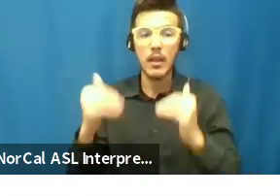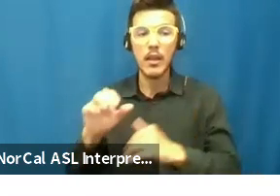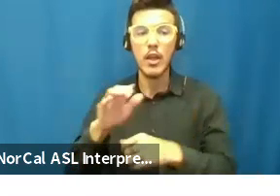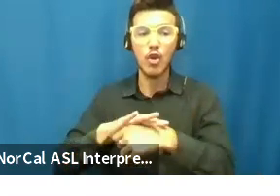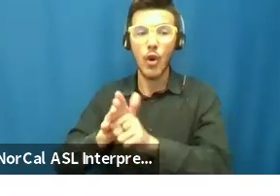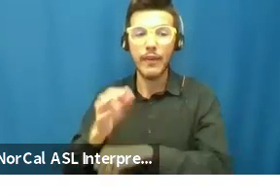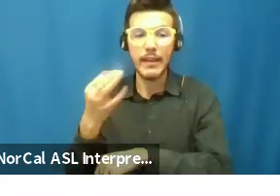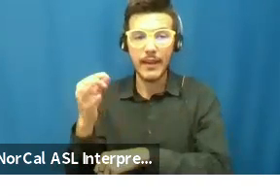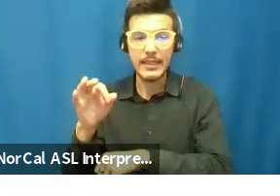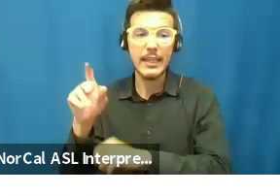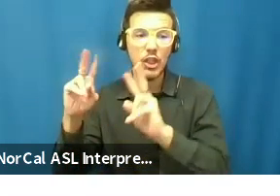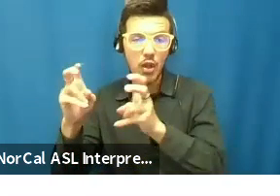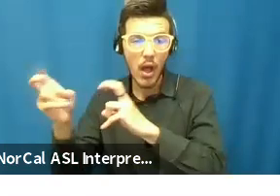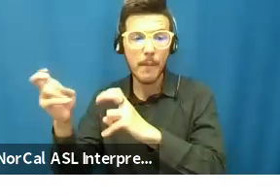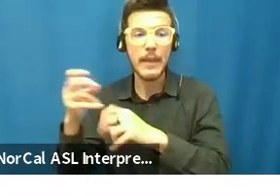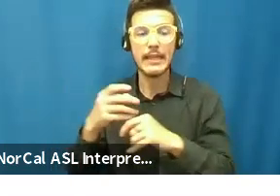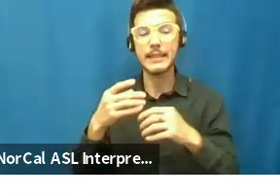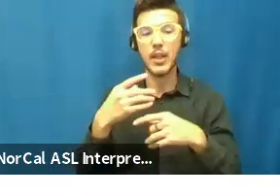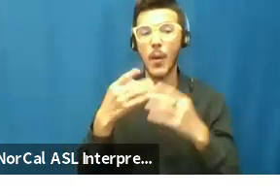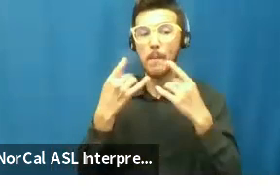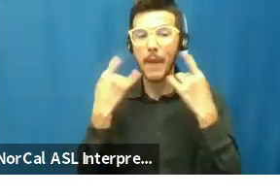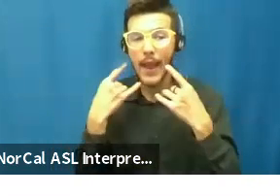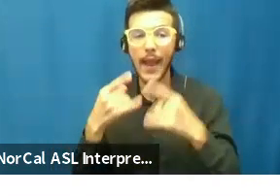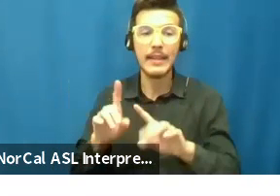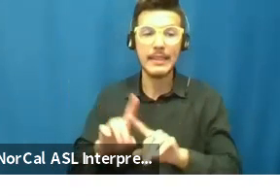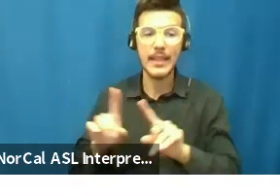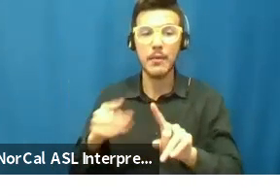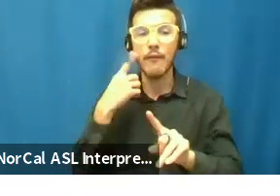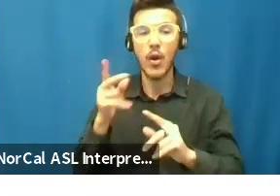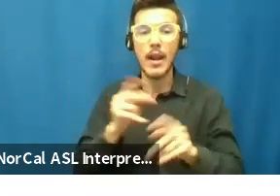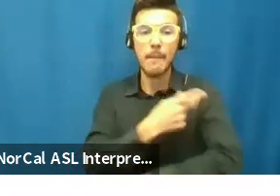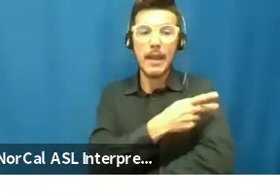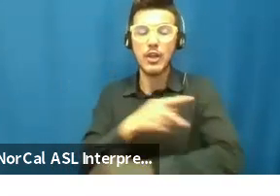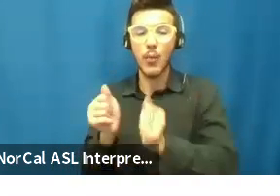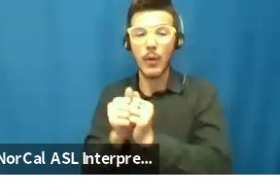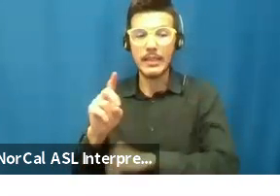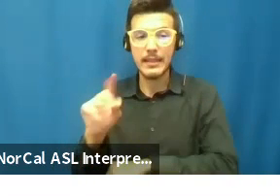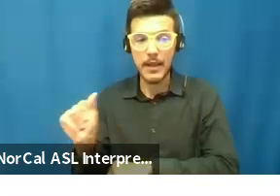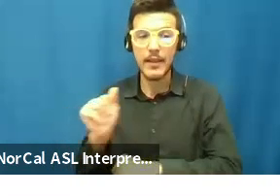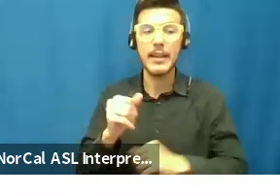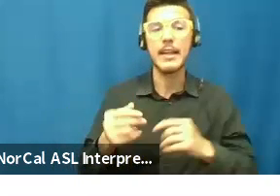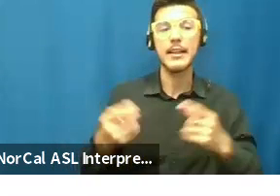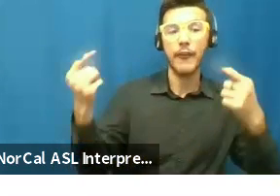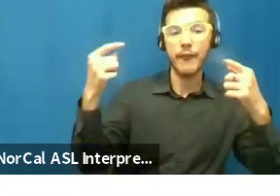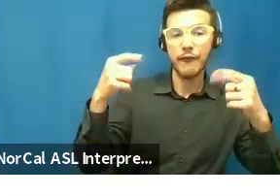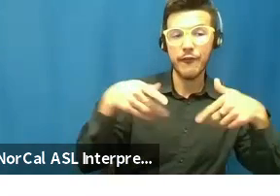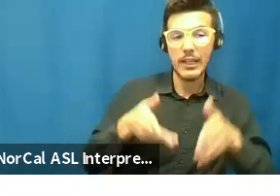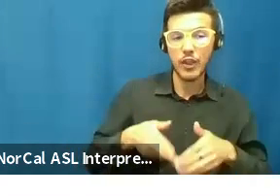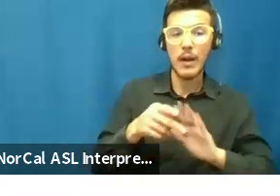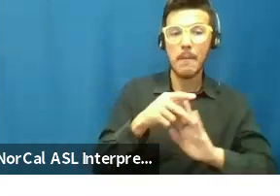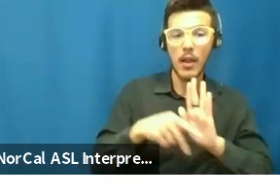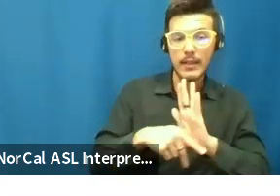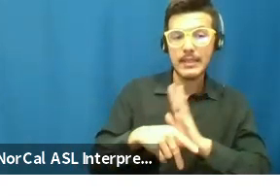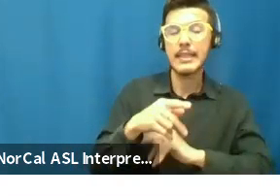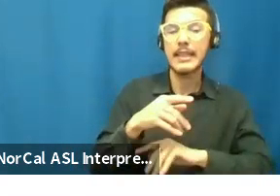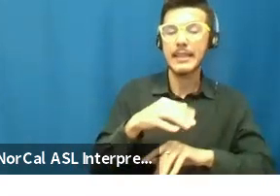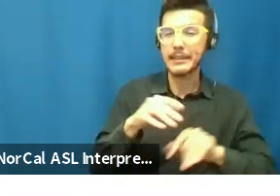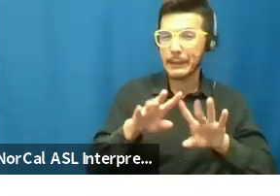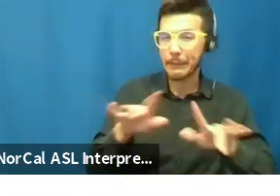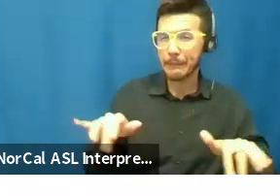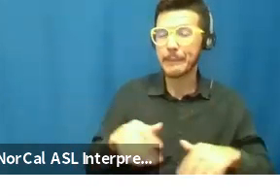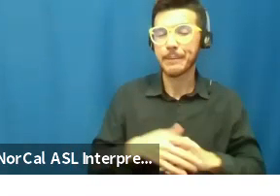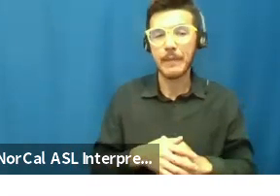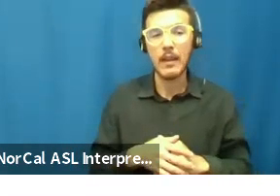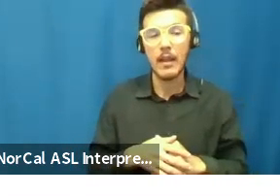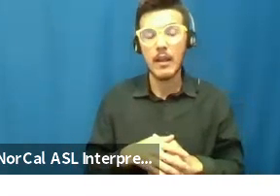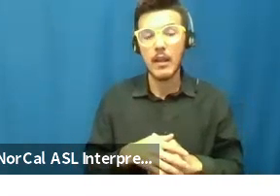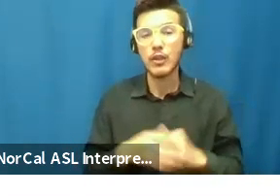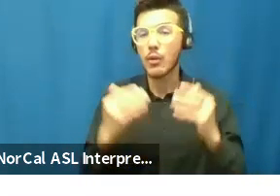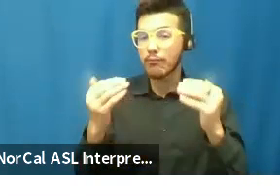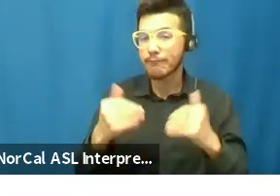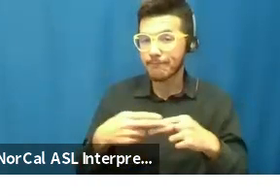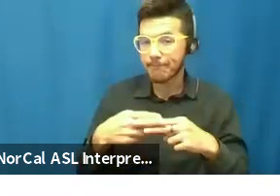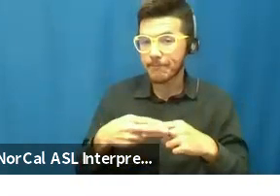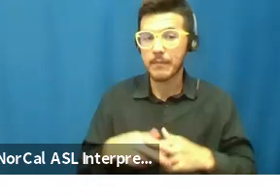visitor policy exemptions, and then access to clear masks. Next slide. So, we encourage you,